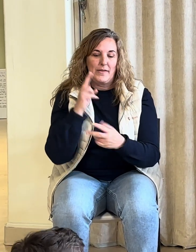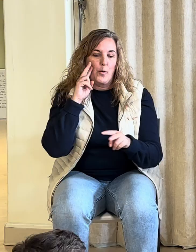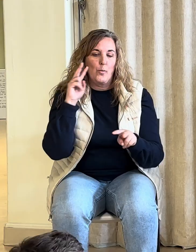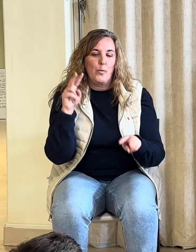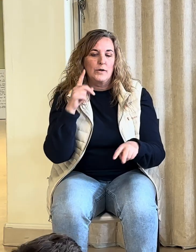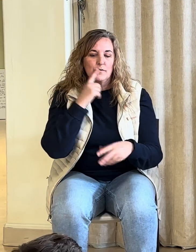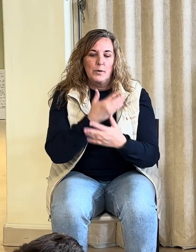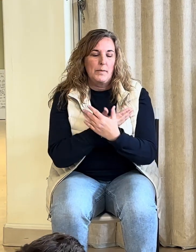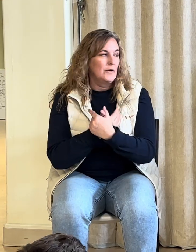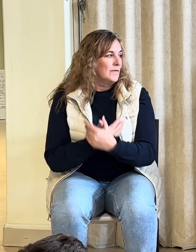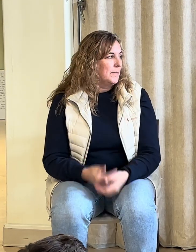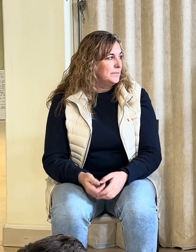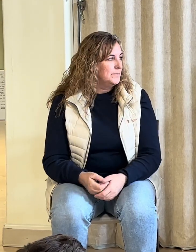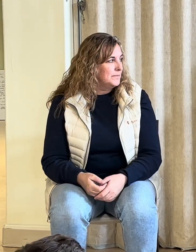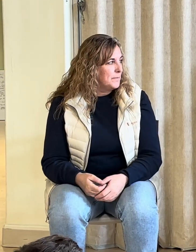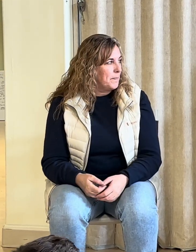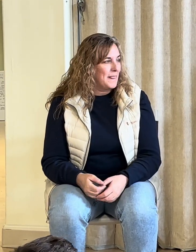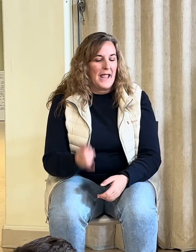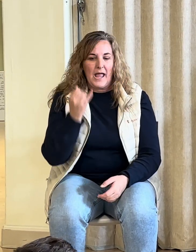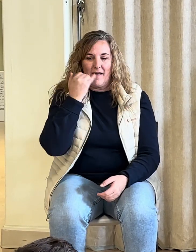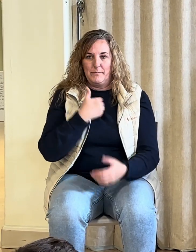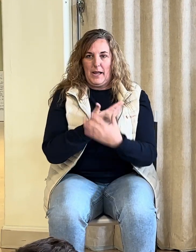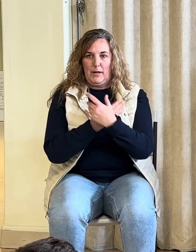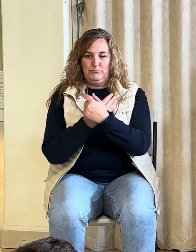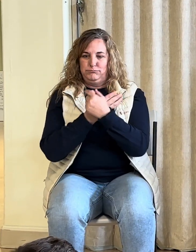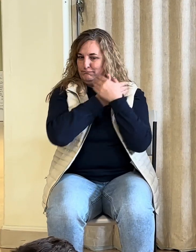butterflies. Also let me know if my hair starts to fly away. That is like a serious